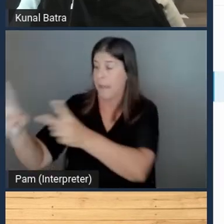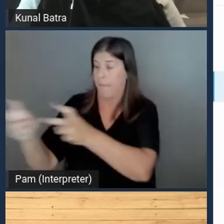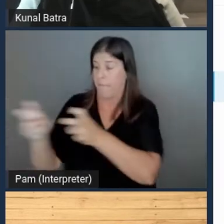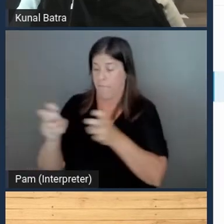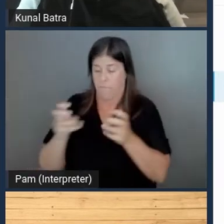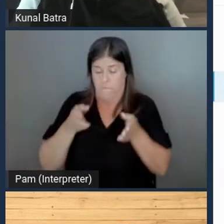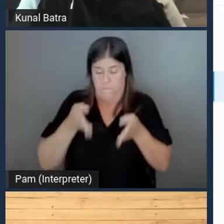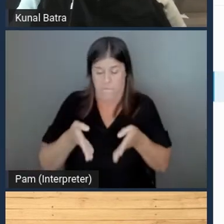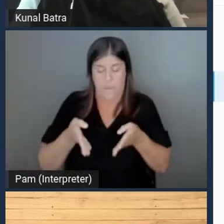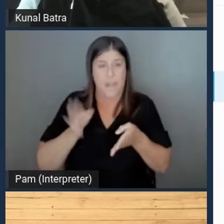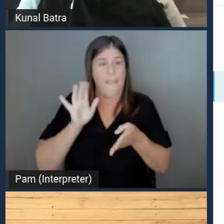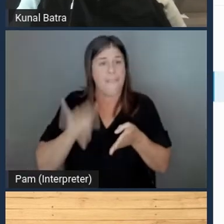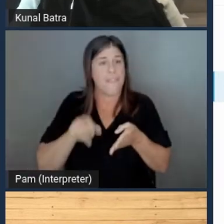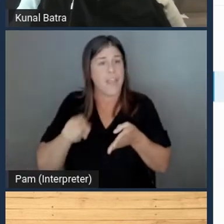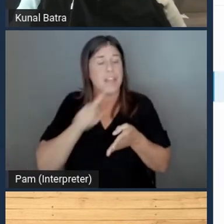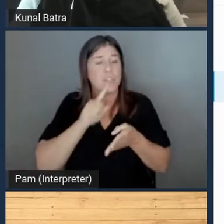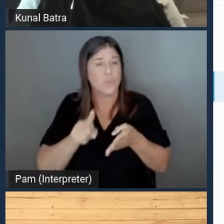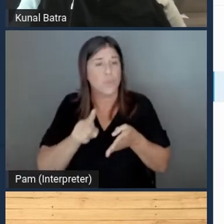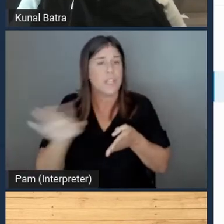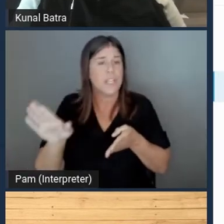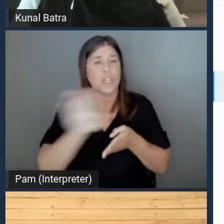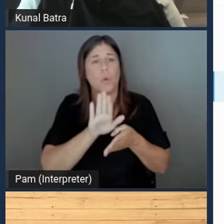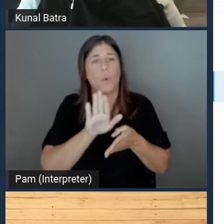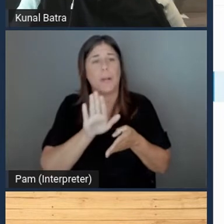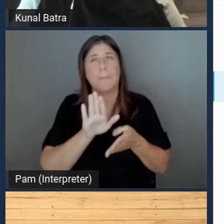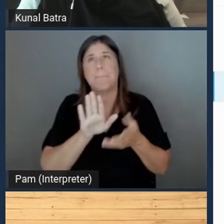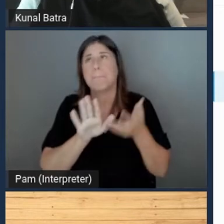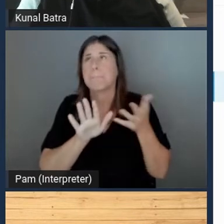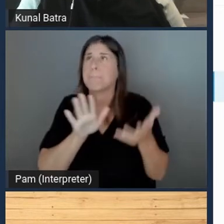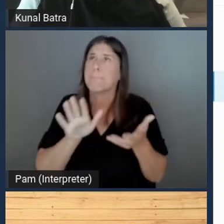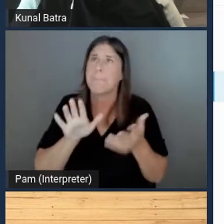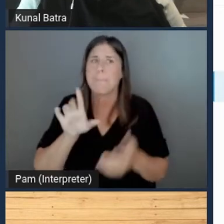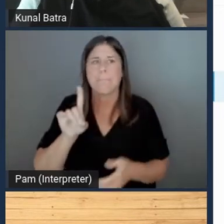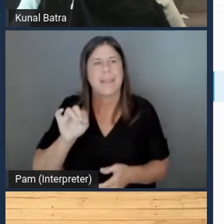and that is really your data, which is super fast,